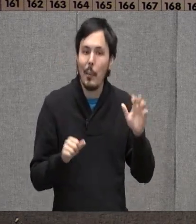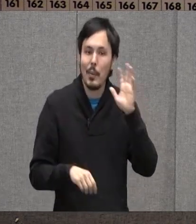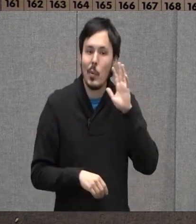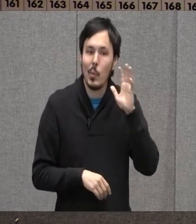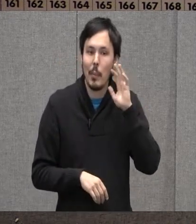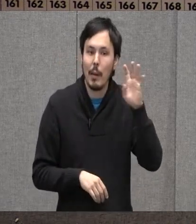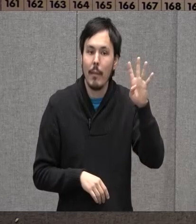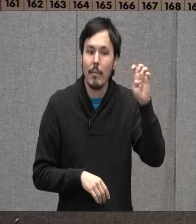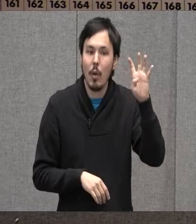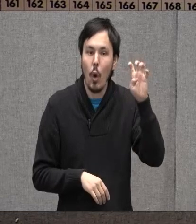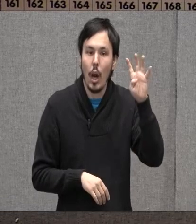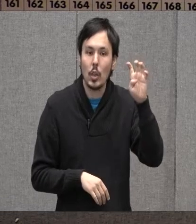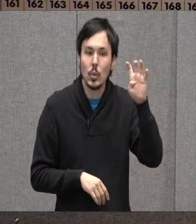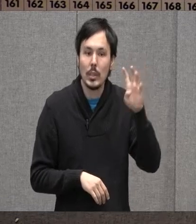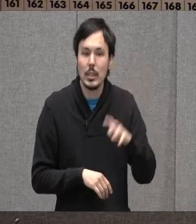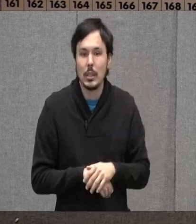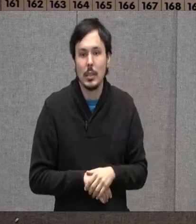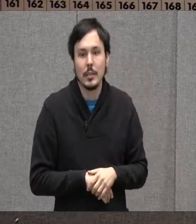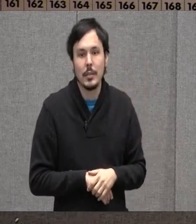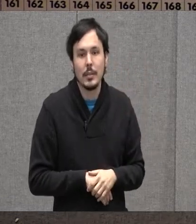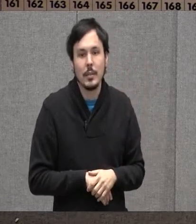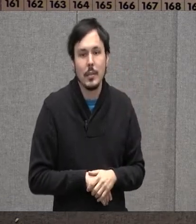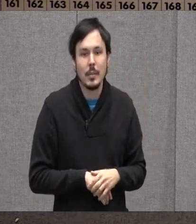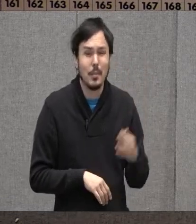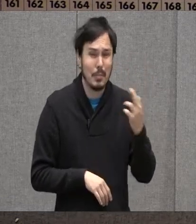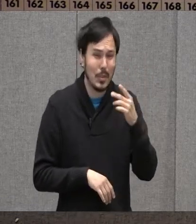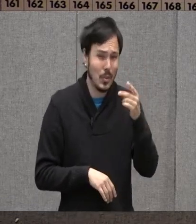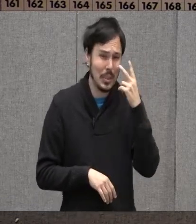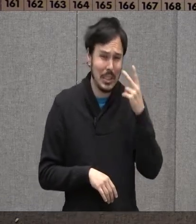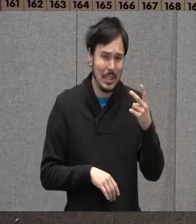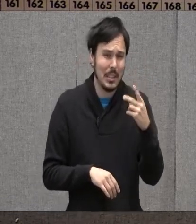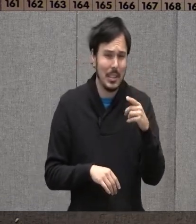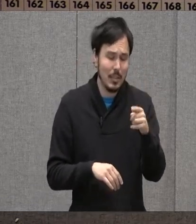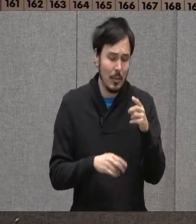Plus we have this pattern of all ones, all twos, all threes,